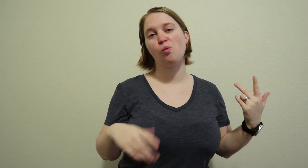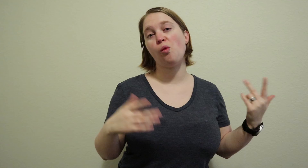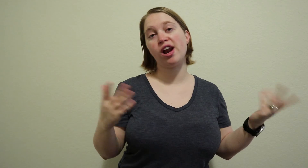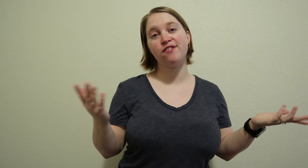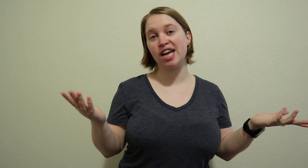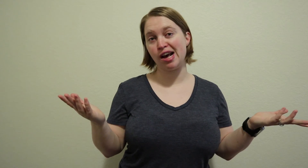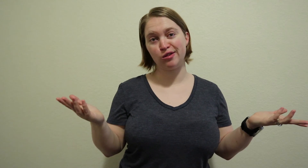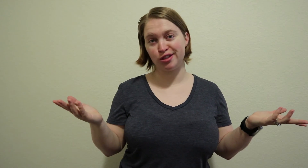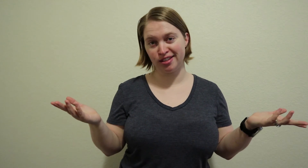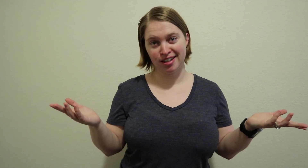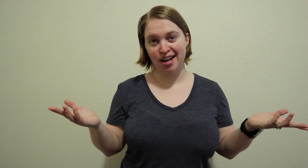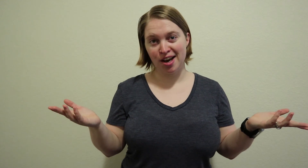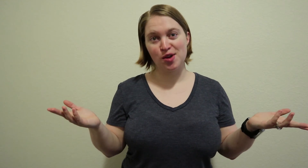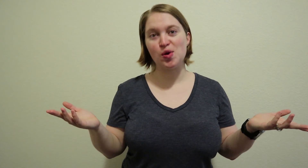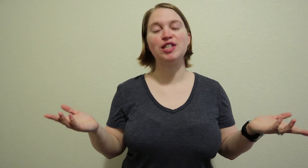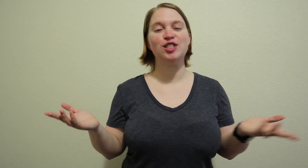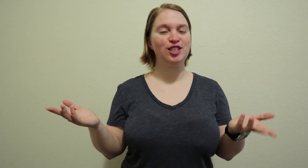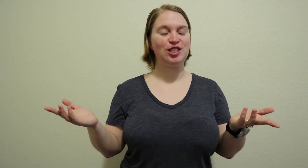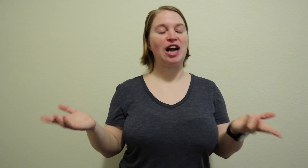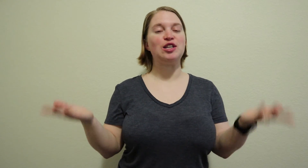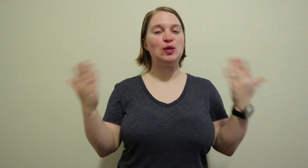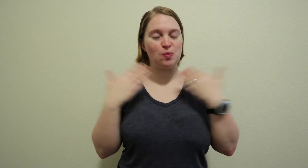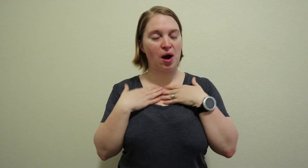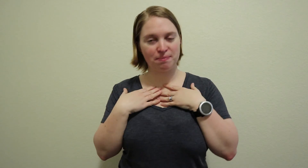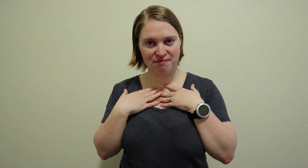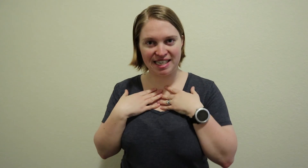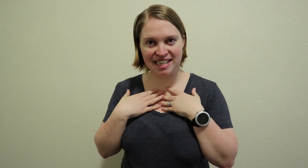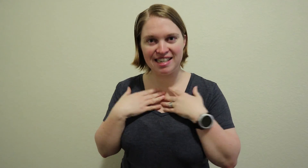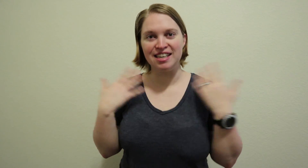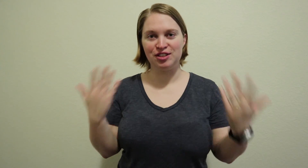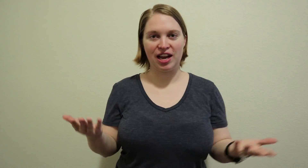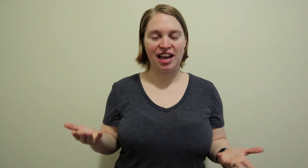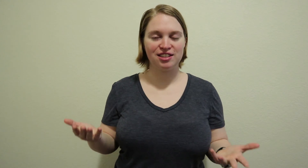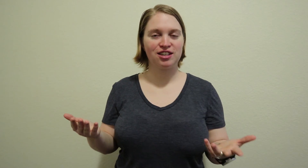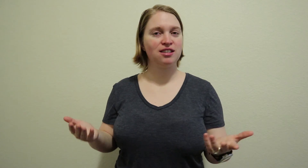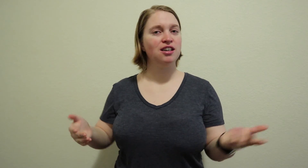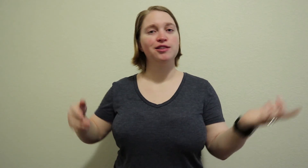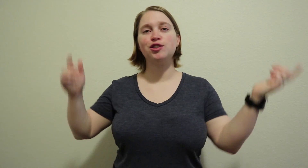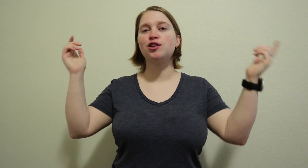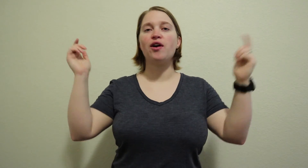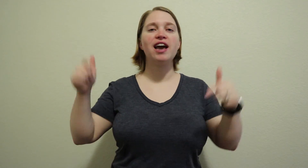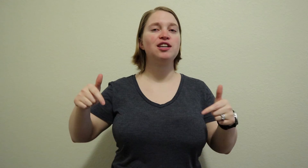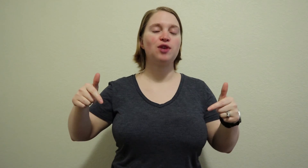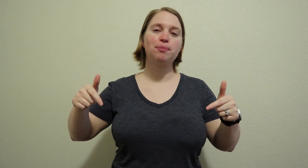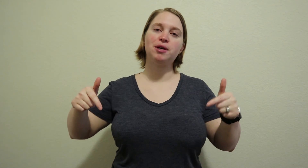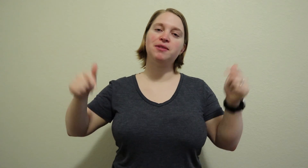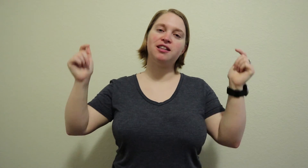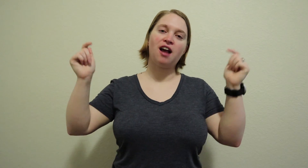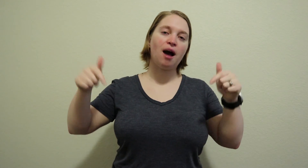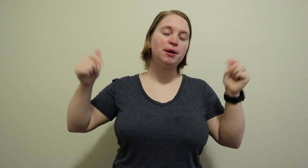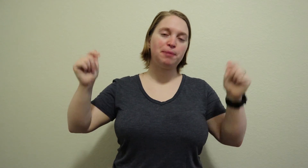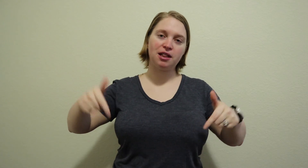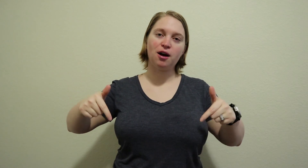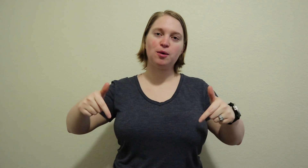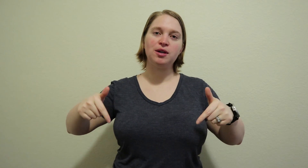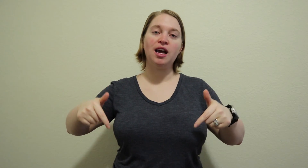whatever else questions that you want me to answer, just go ahead and drop them in the comment below